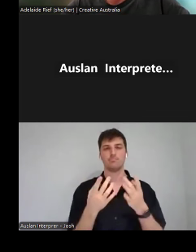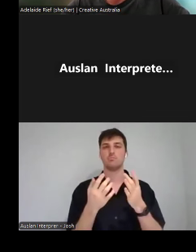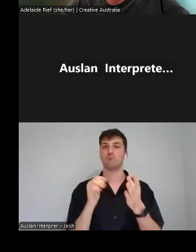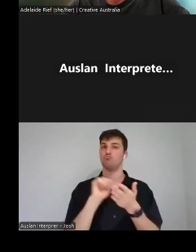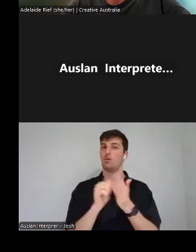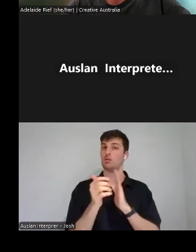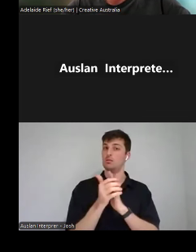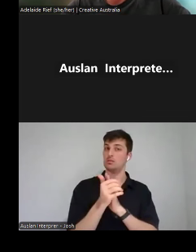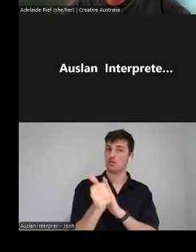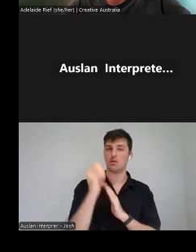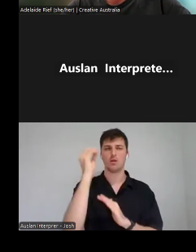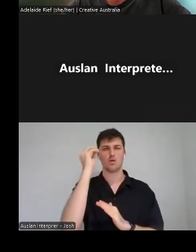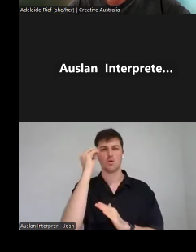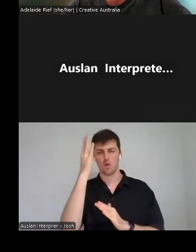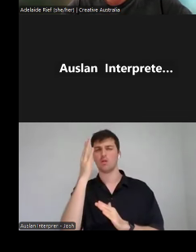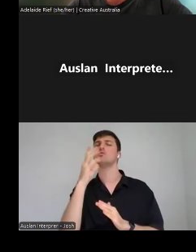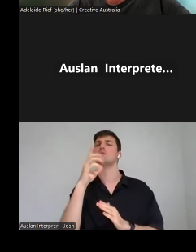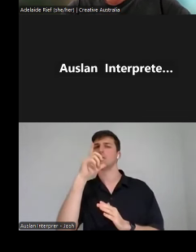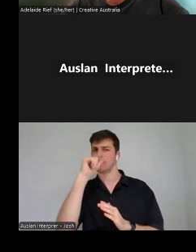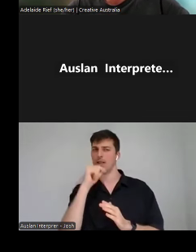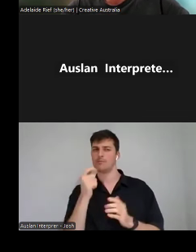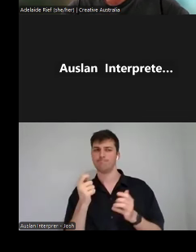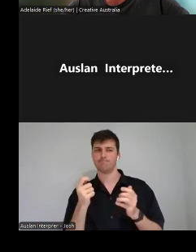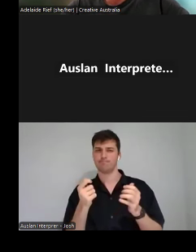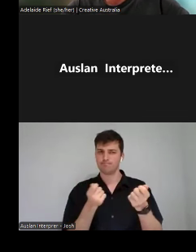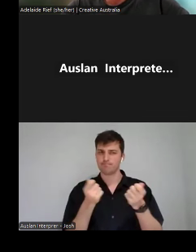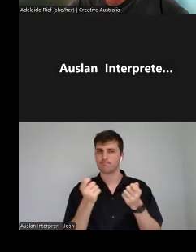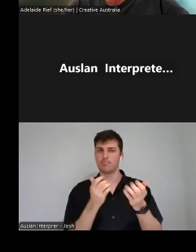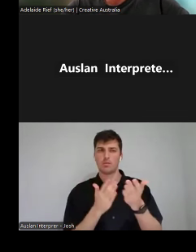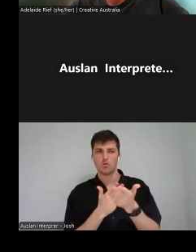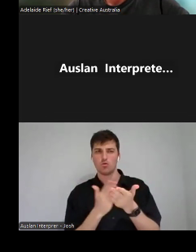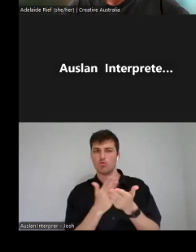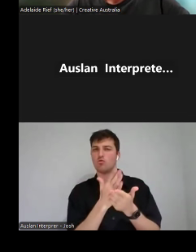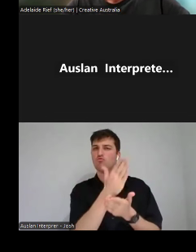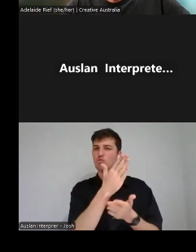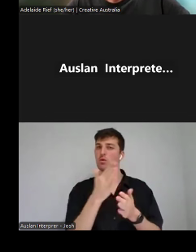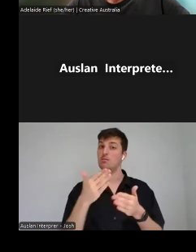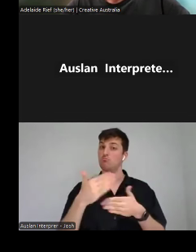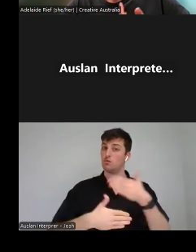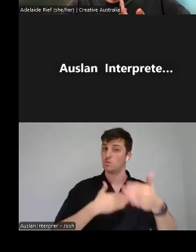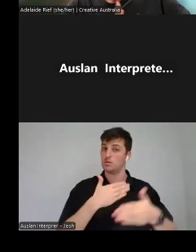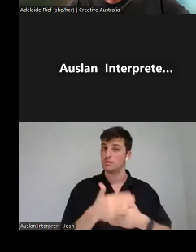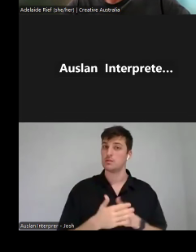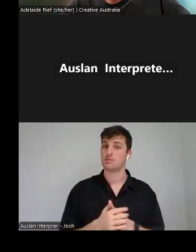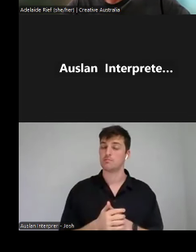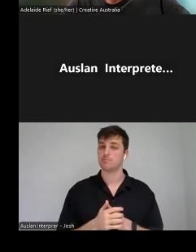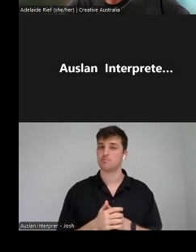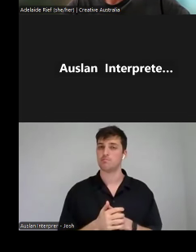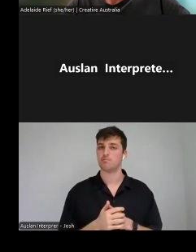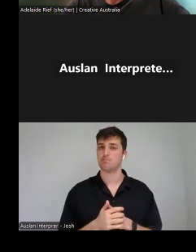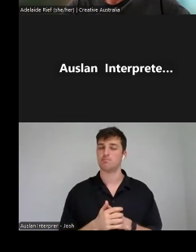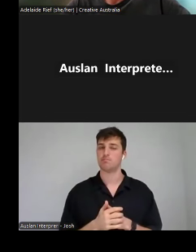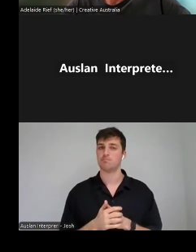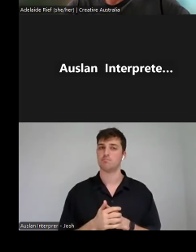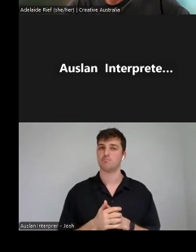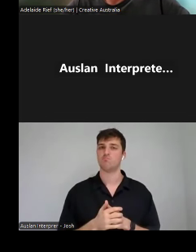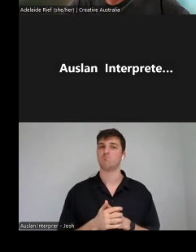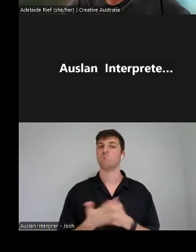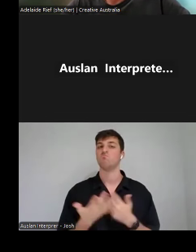that they need to steward our organisation through that process. In terms of that quality criteria,